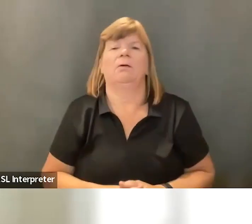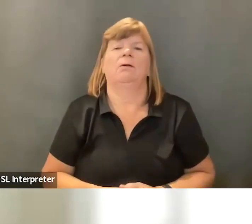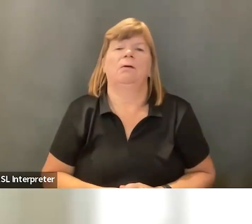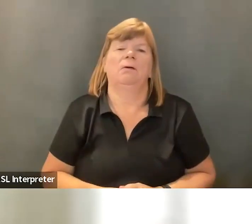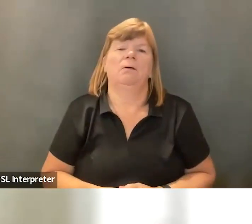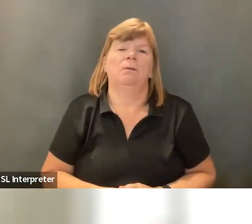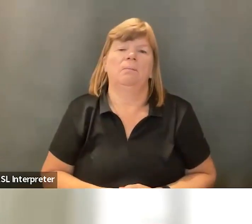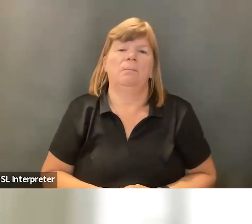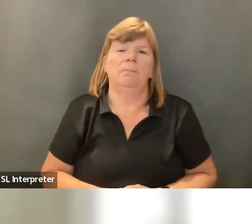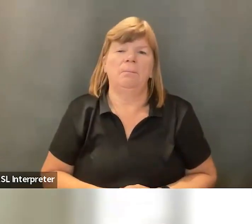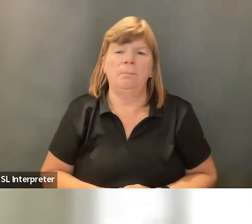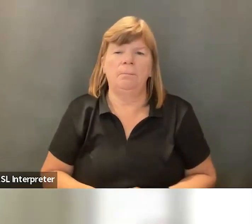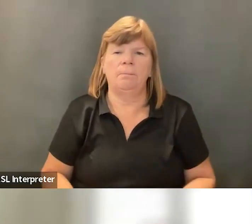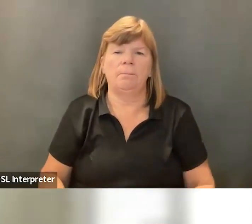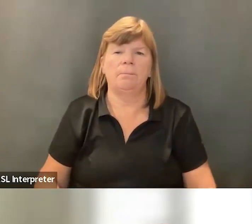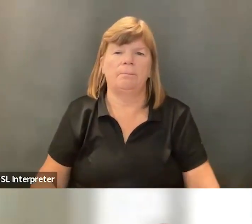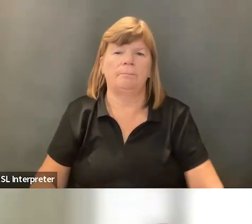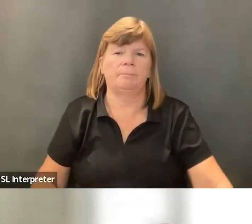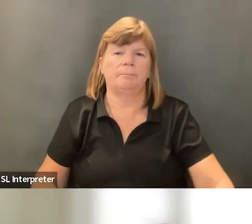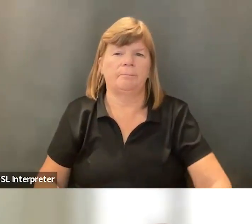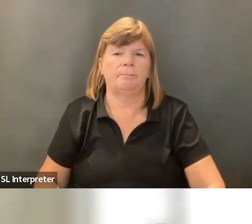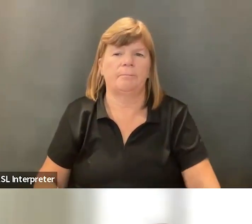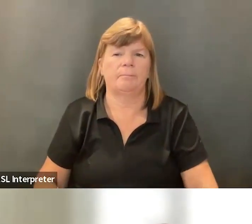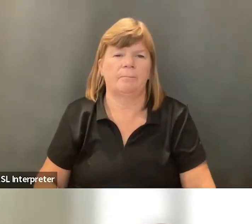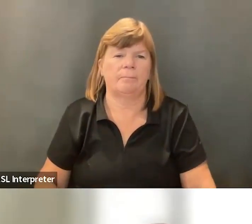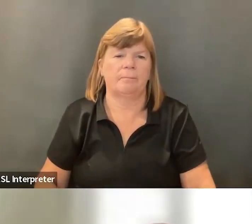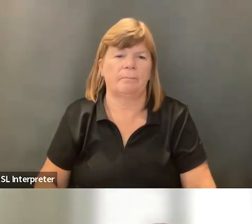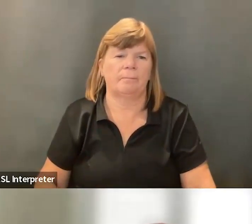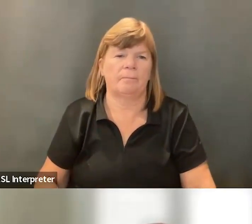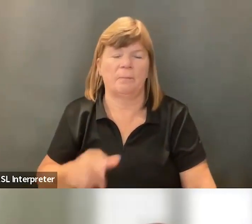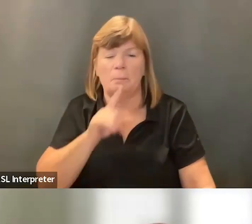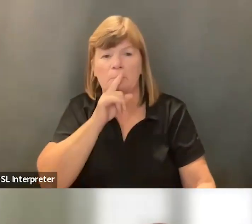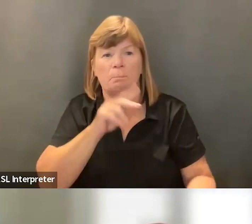know it's not something that oh we're out of I mean this isn't going to work because because